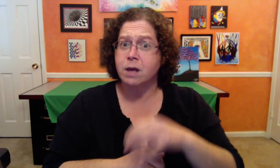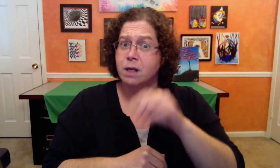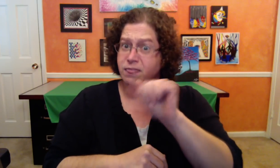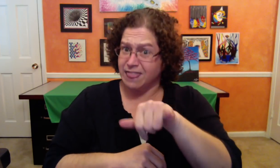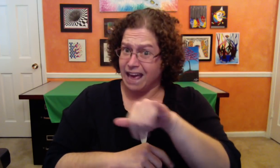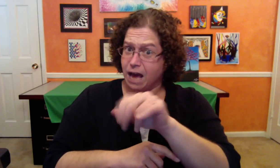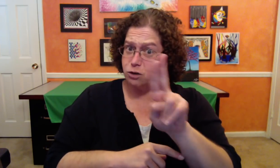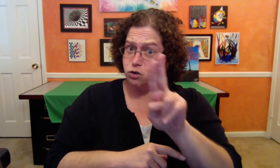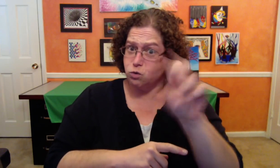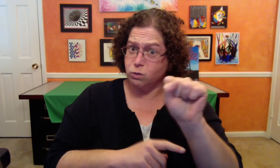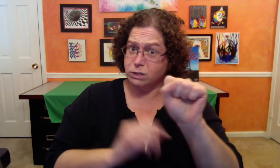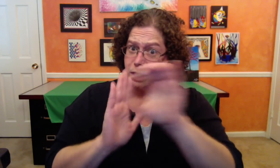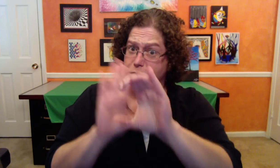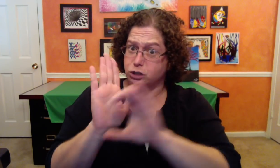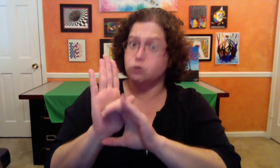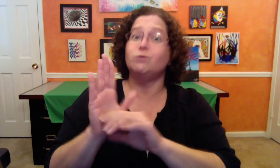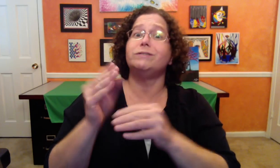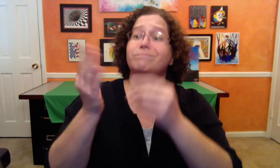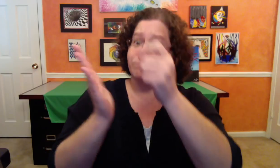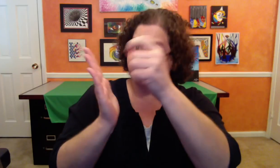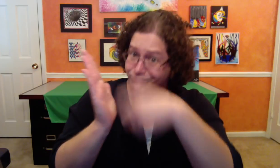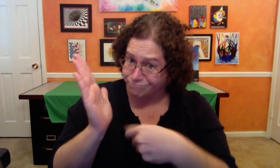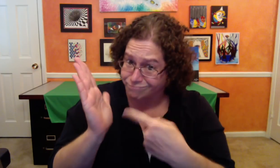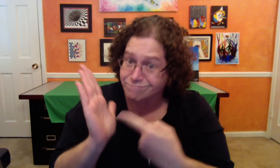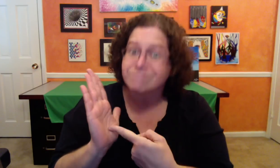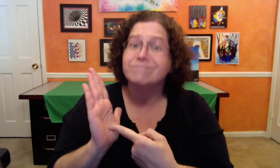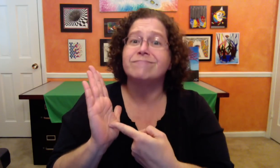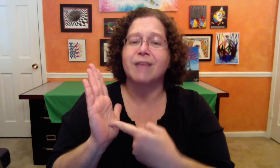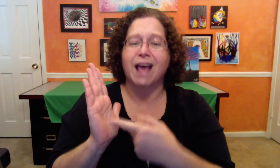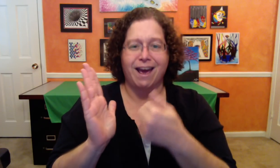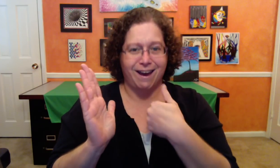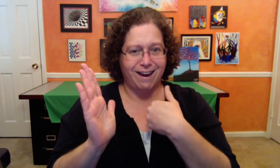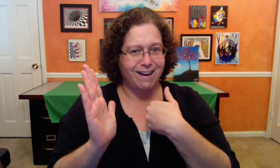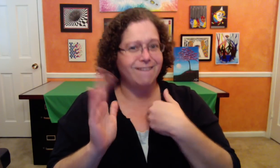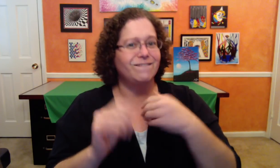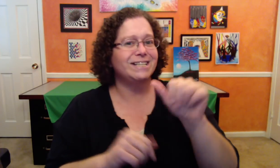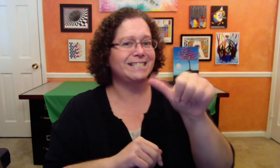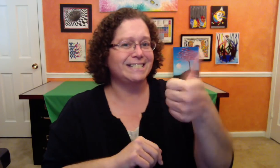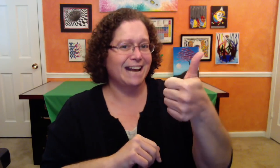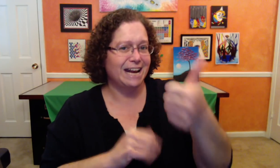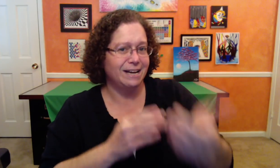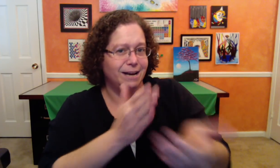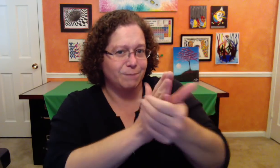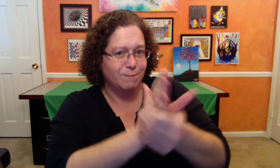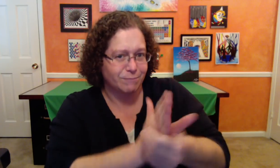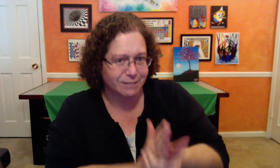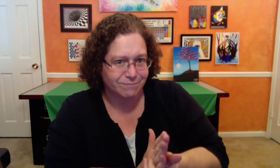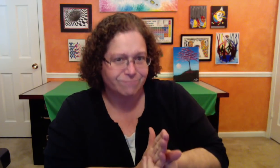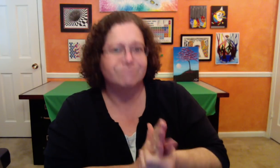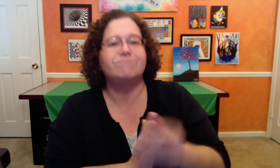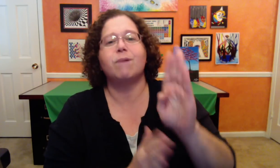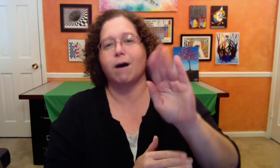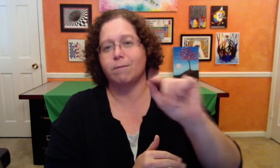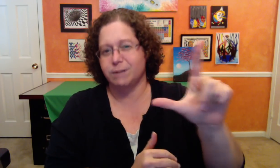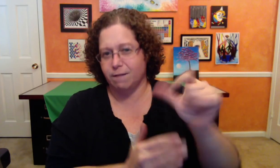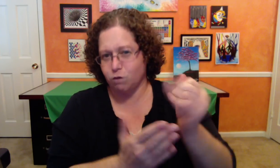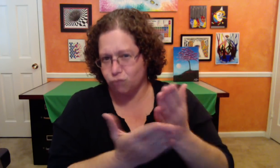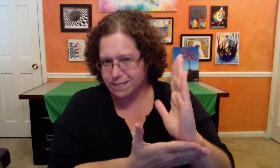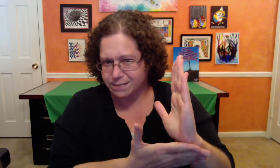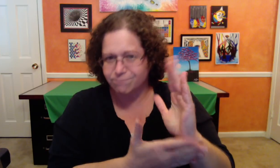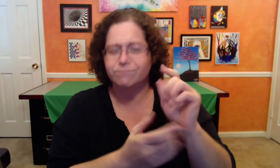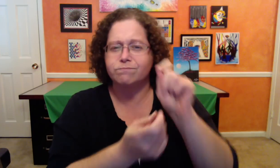That United States Constitution has 10 amendments, also known as The Bill of Rights,